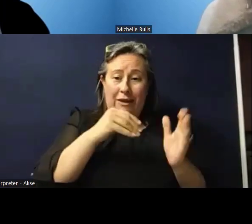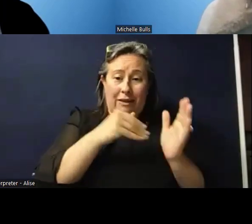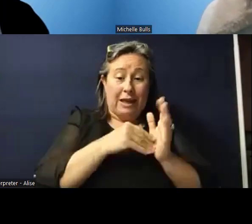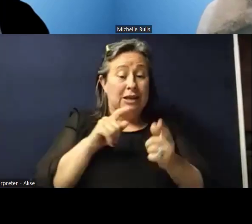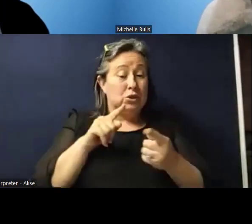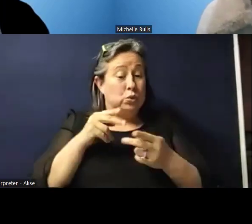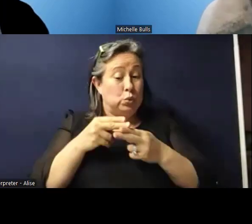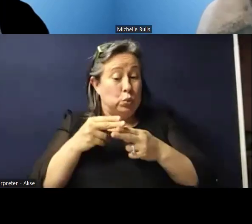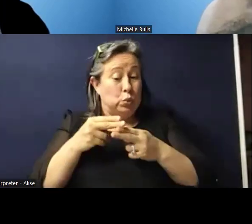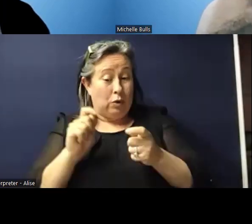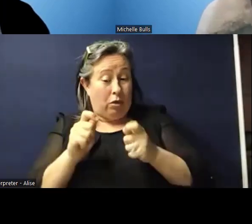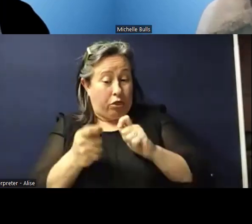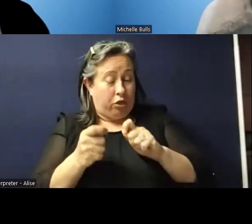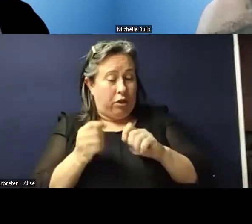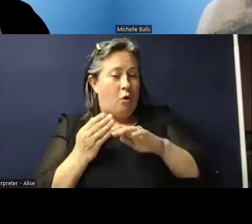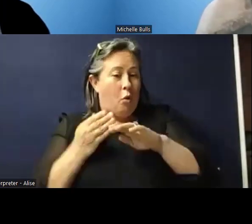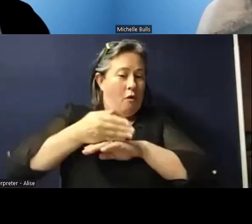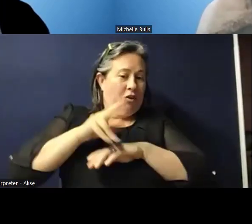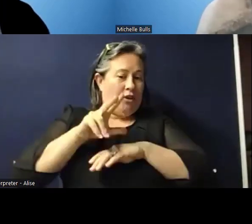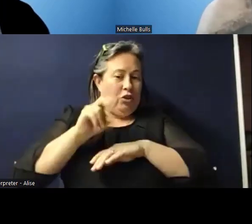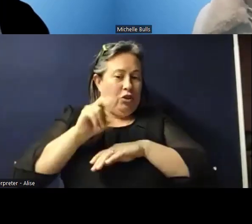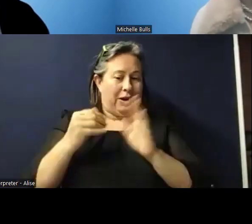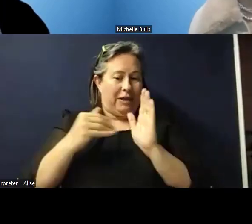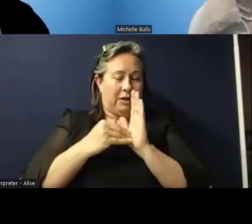and it crosses that 30,000 mark, it has to be reported.